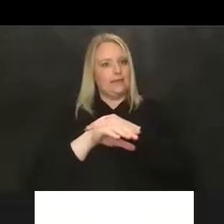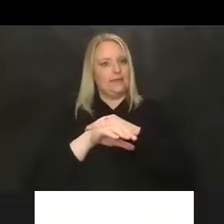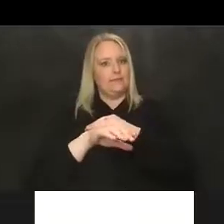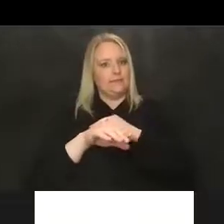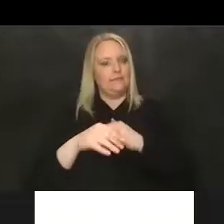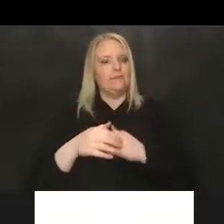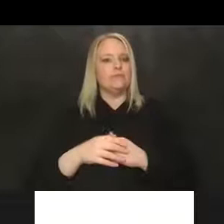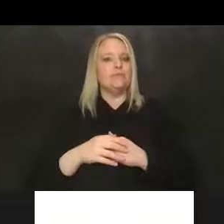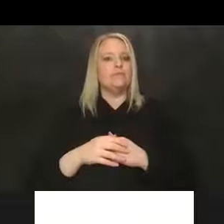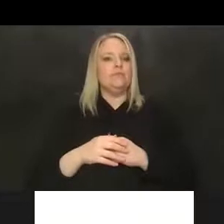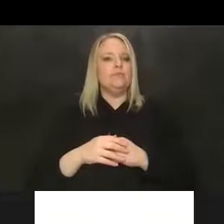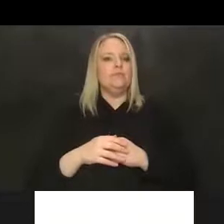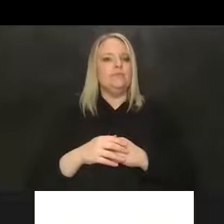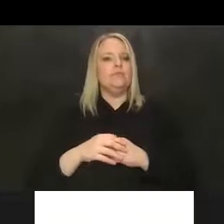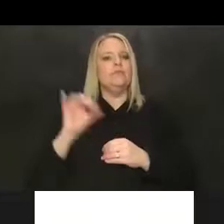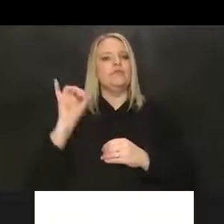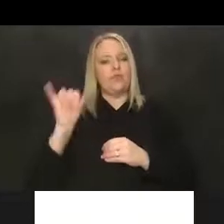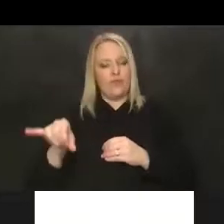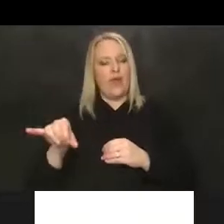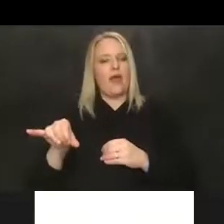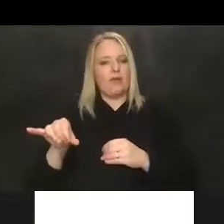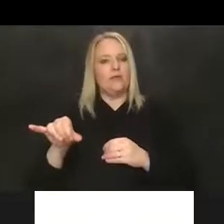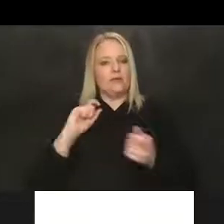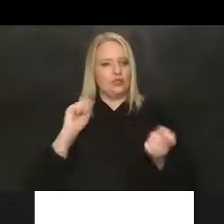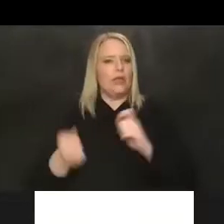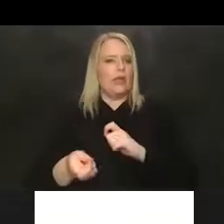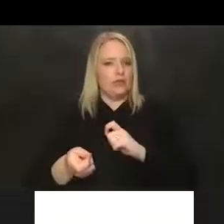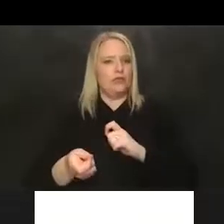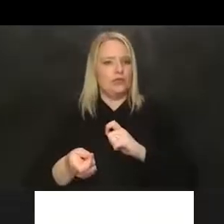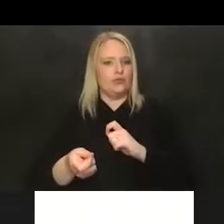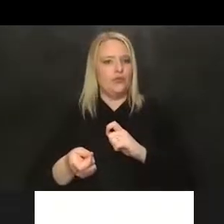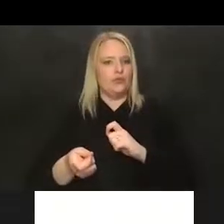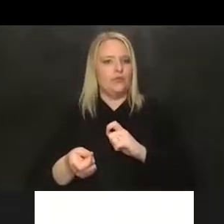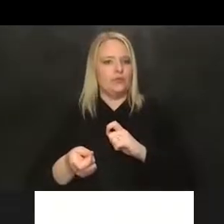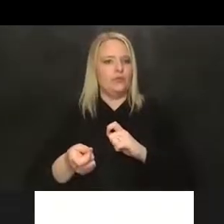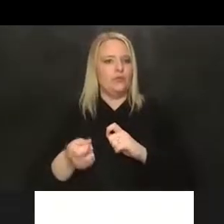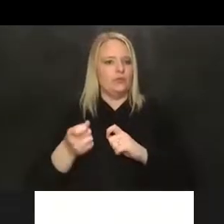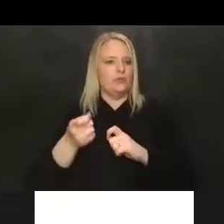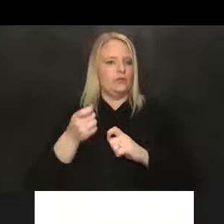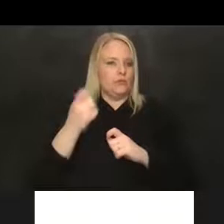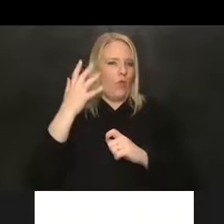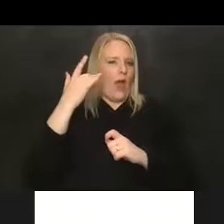So, that's something that changed because of what's been going on recently. >>